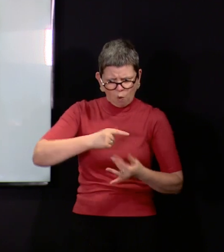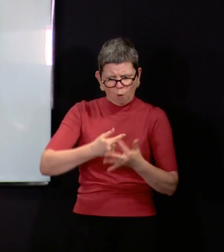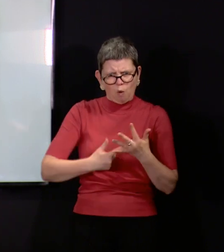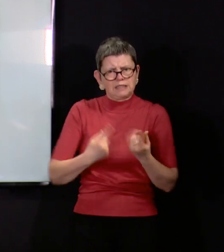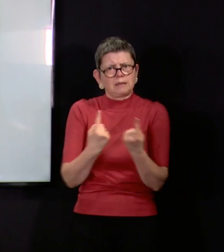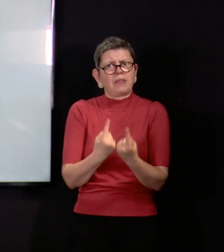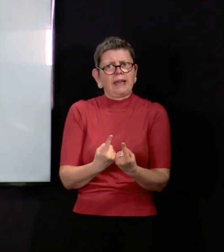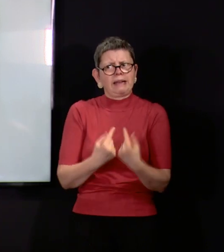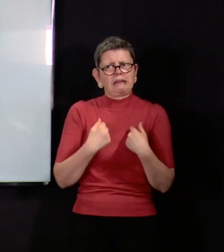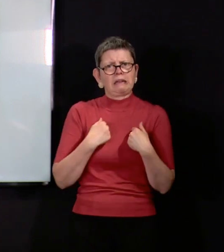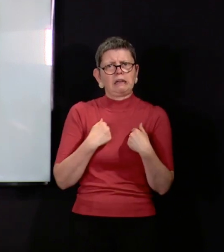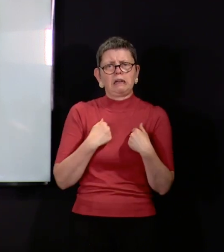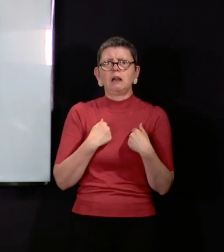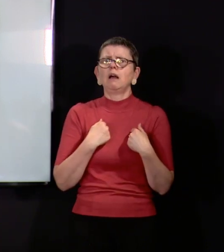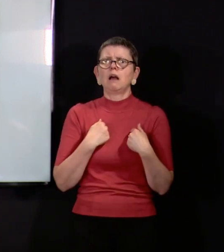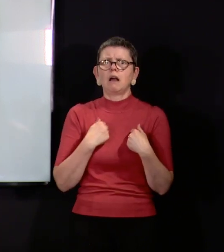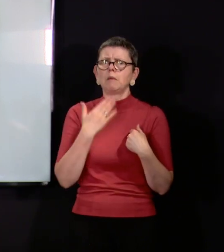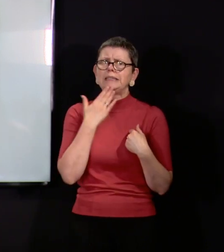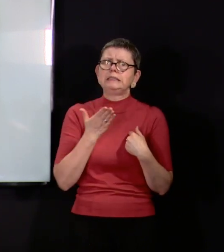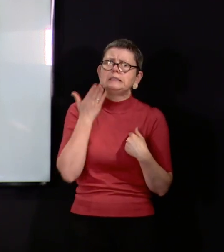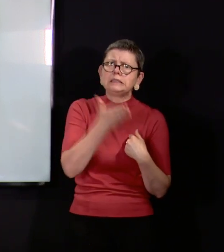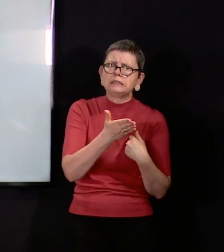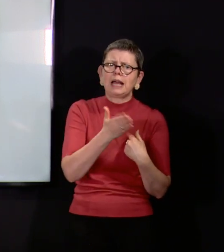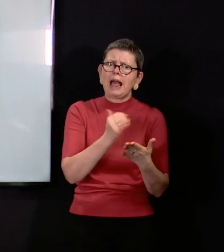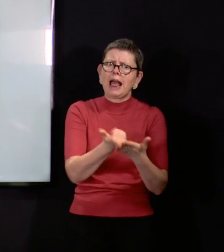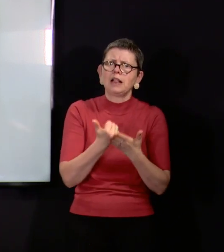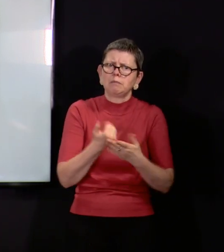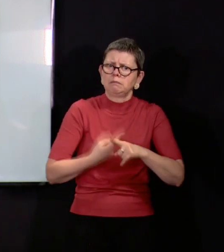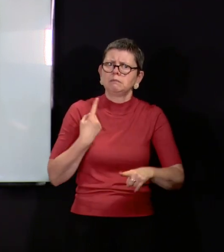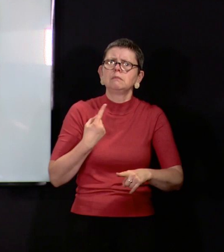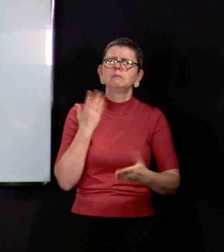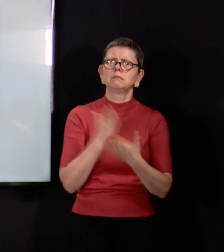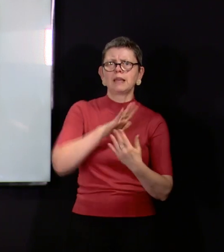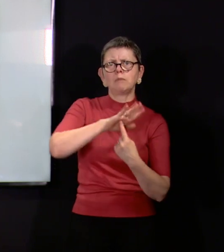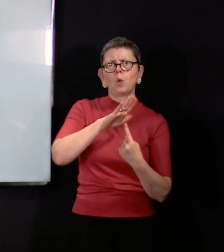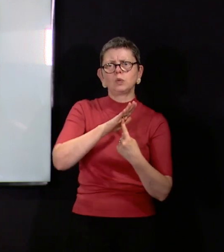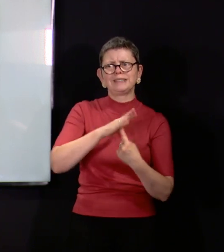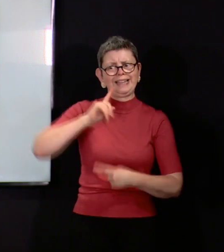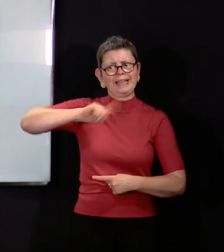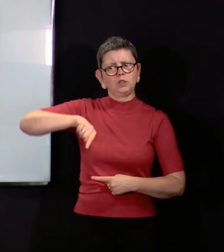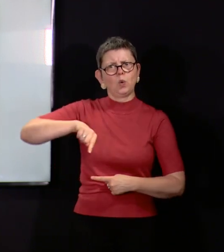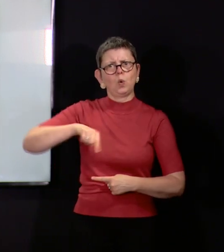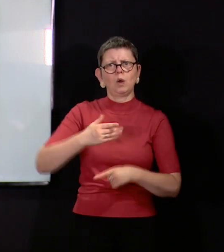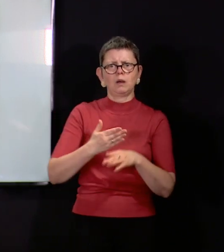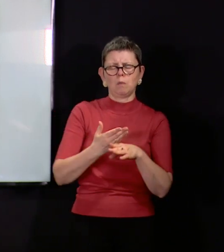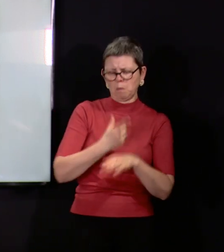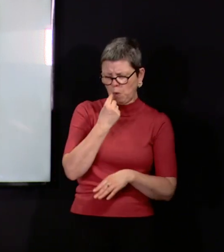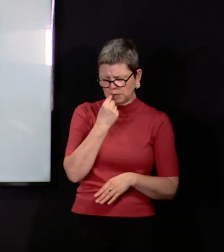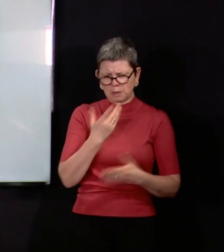household notice a rapid deterioration in health. Seek help immediately. Please don't ignore the early warning signs of serious conditions such as